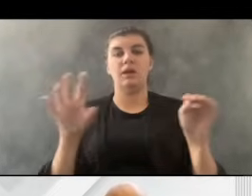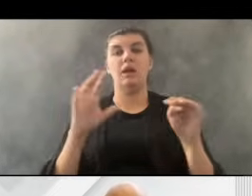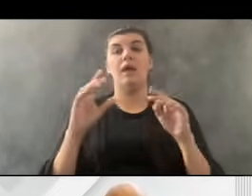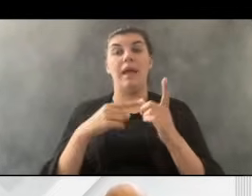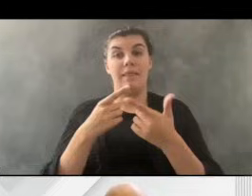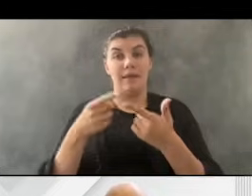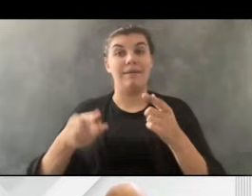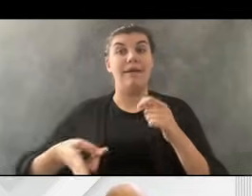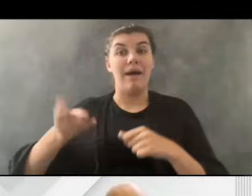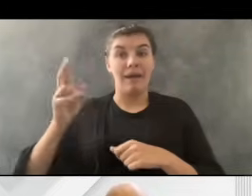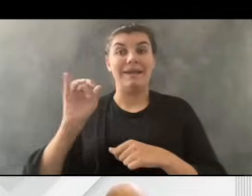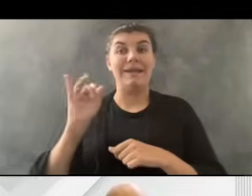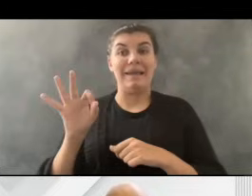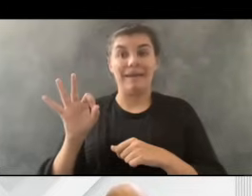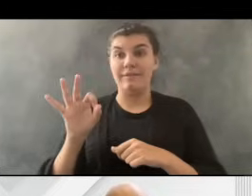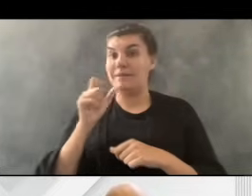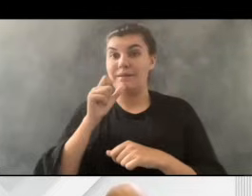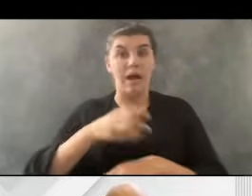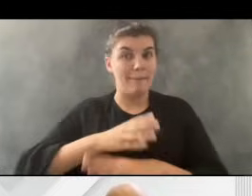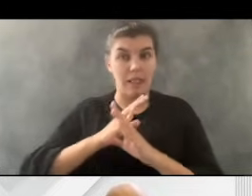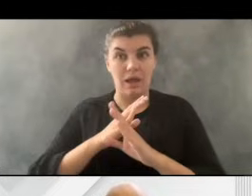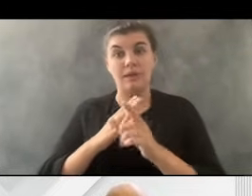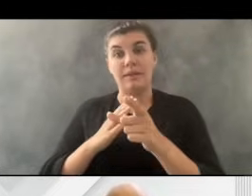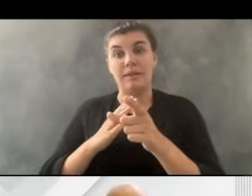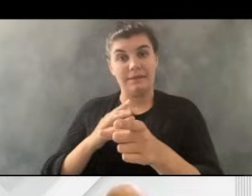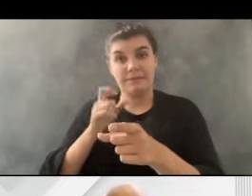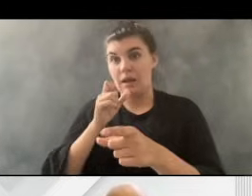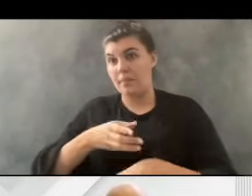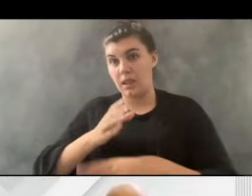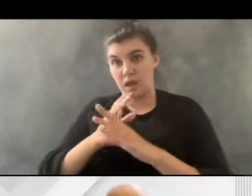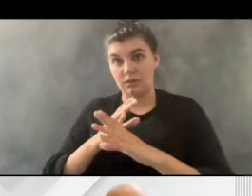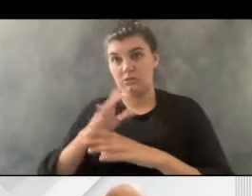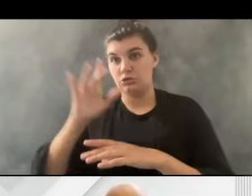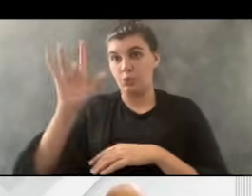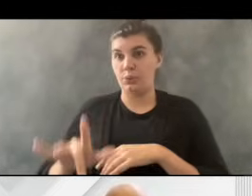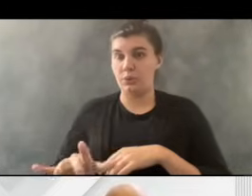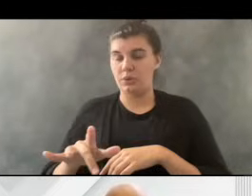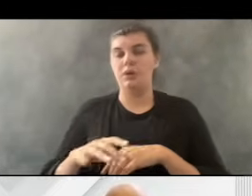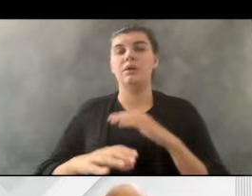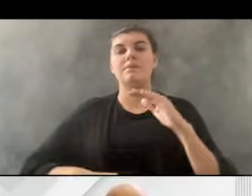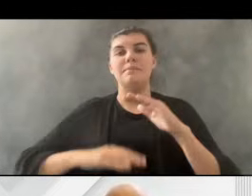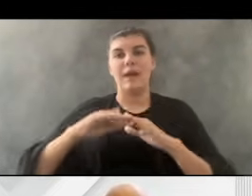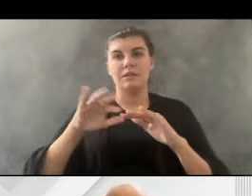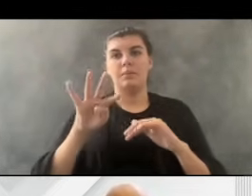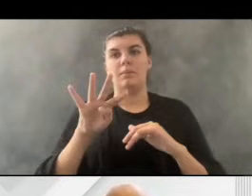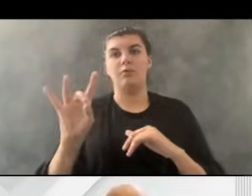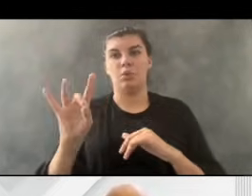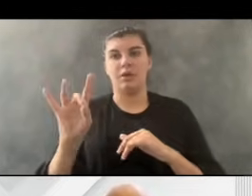if it's unobstructed, like this one is, if the maximum high reach is 48 inches, it is lower